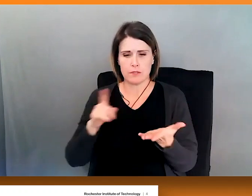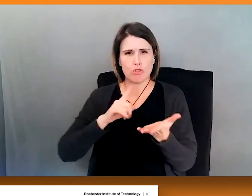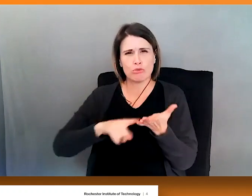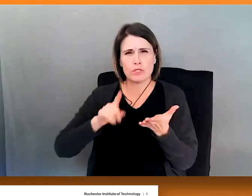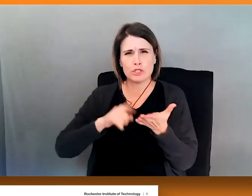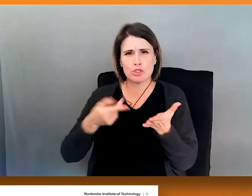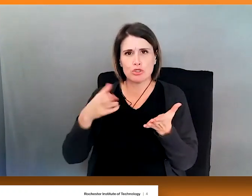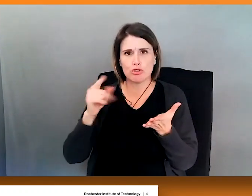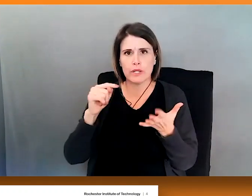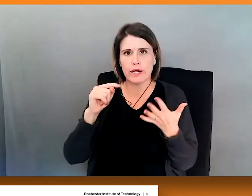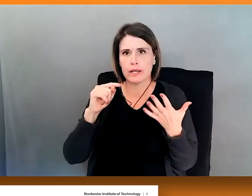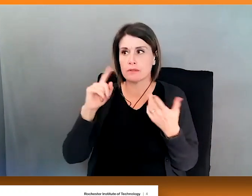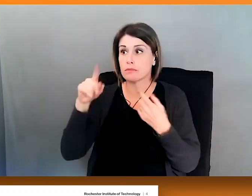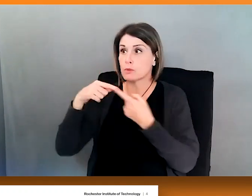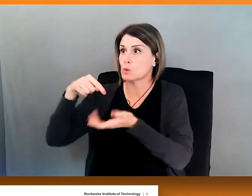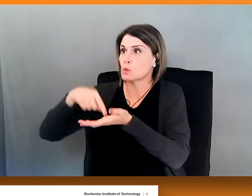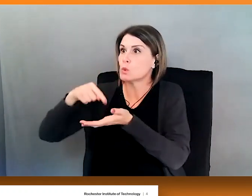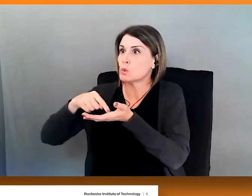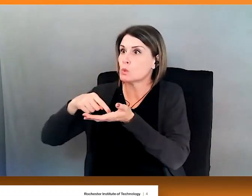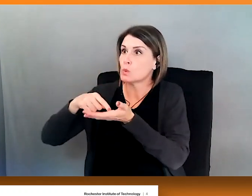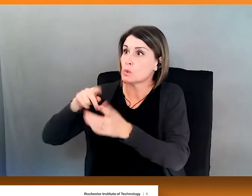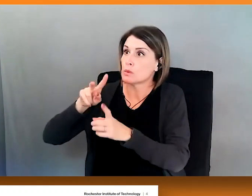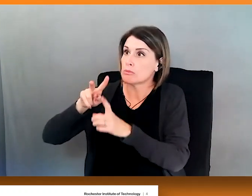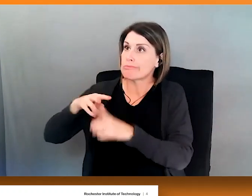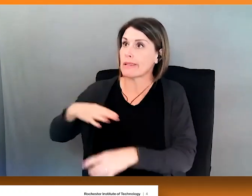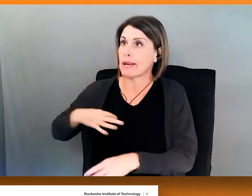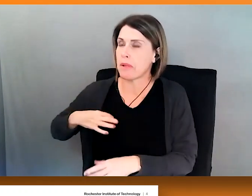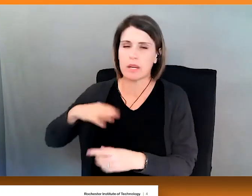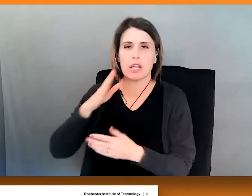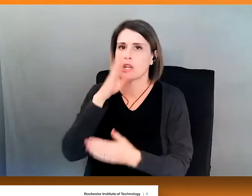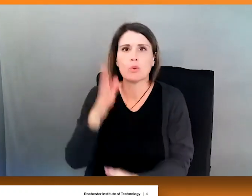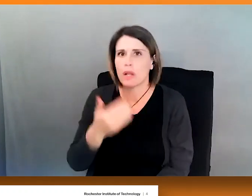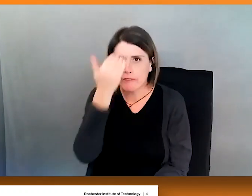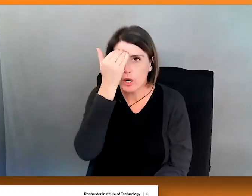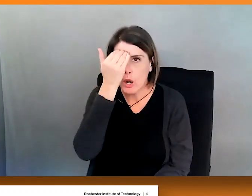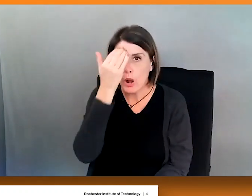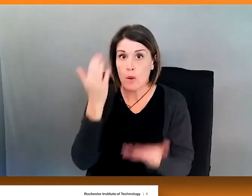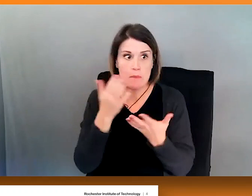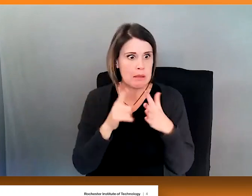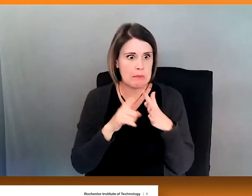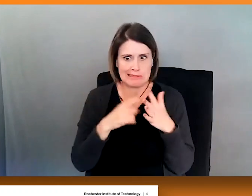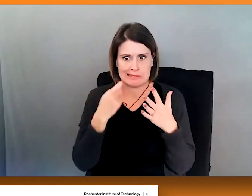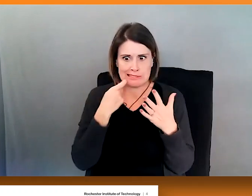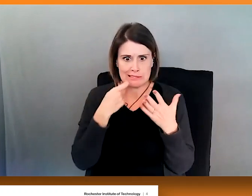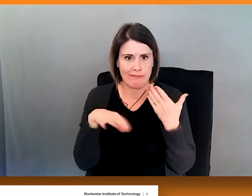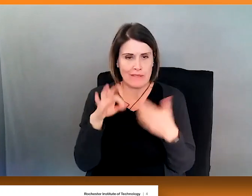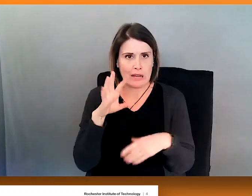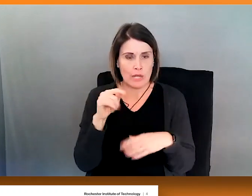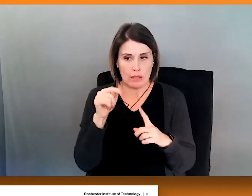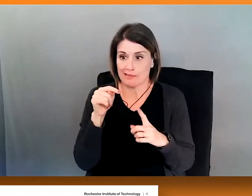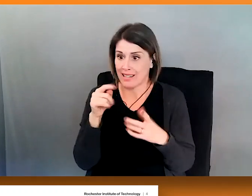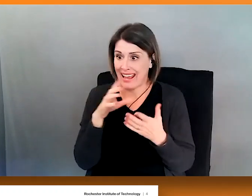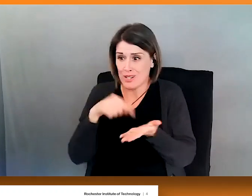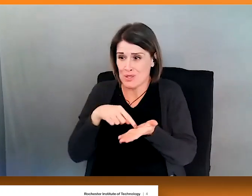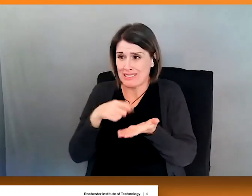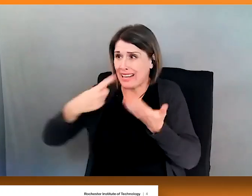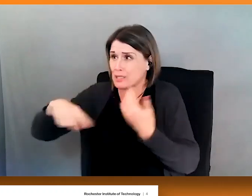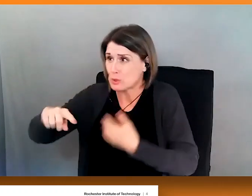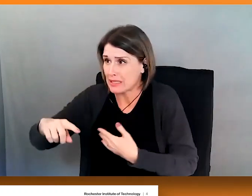you never know when the deadline's going to be. It could be next week, and maybe it was a really interesting opportunity that you were